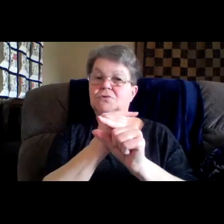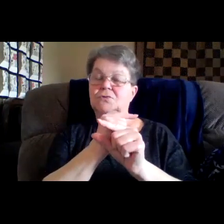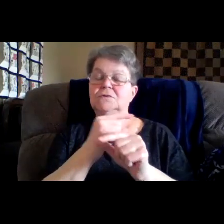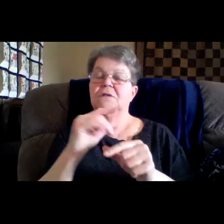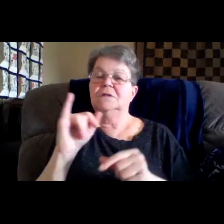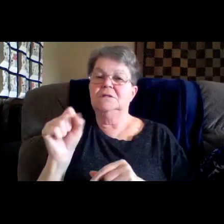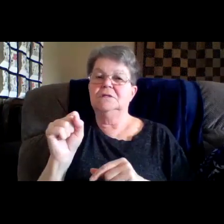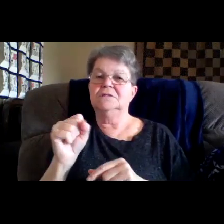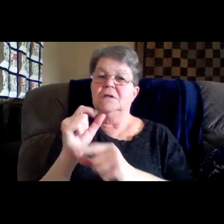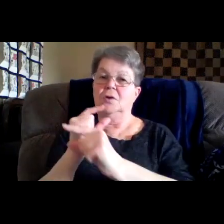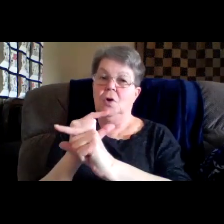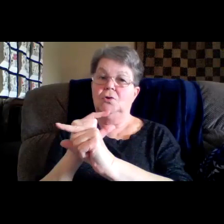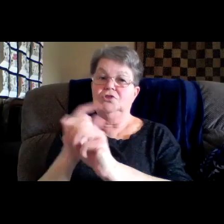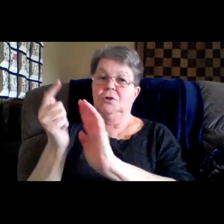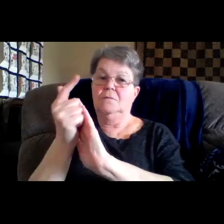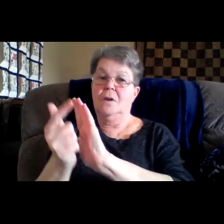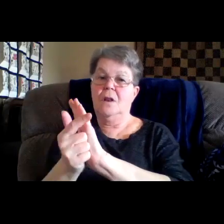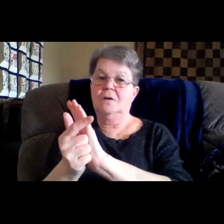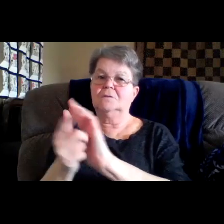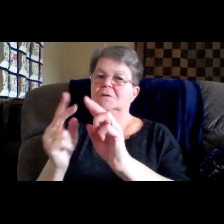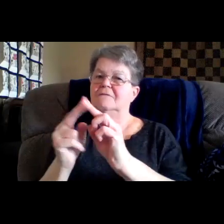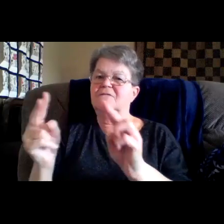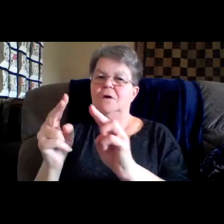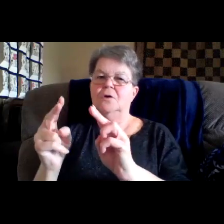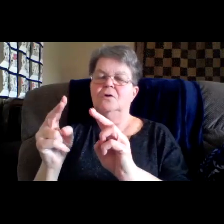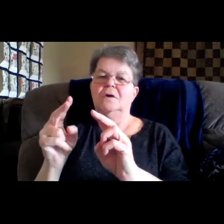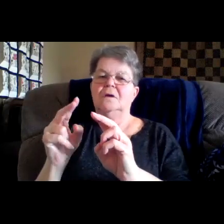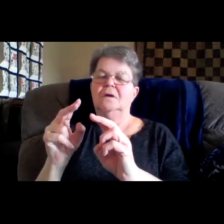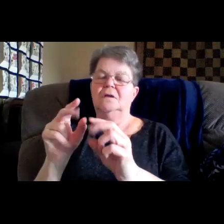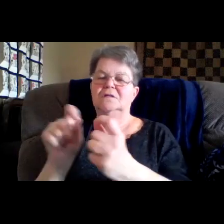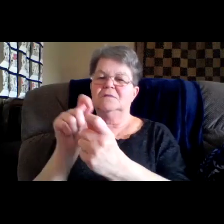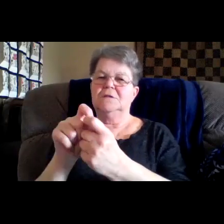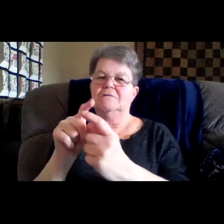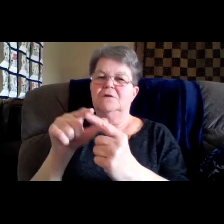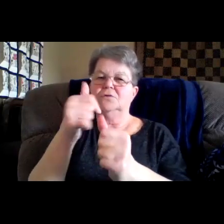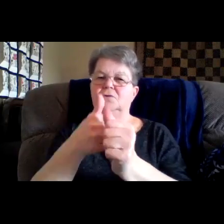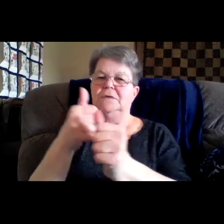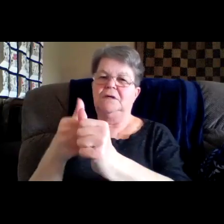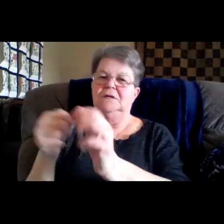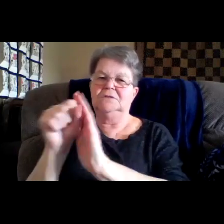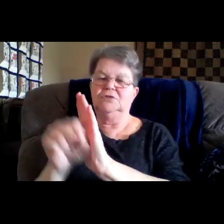is that guardianship laws are very state specific. So you have to know your own state's law